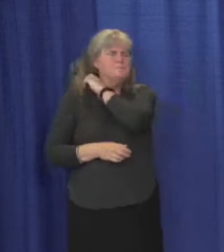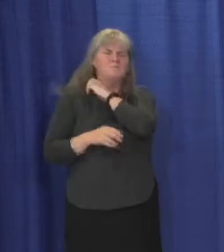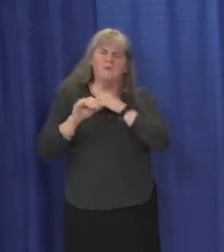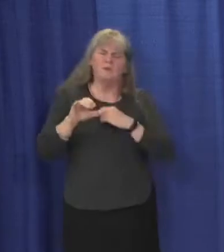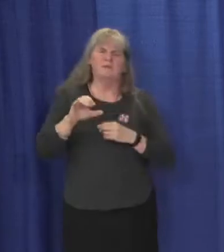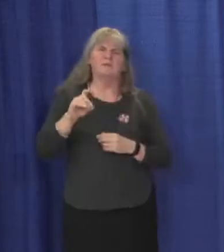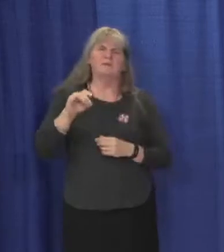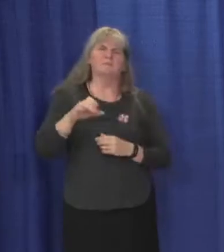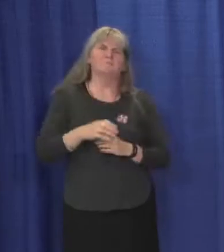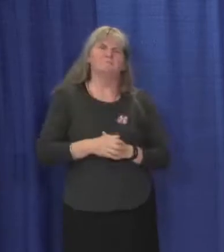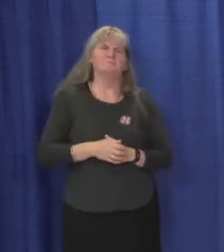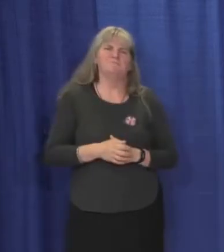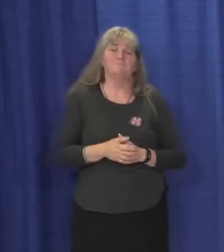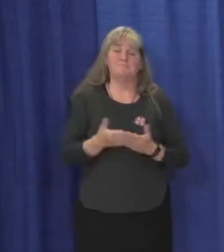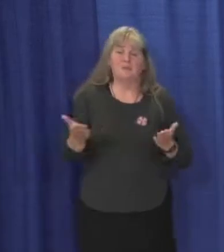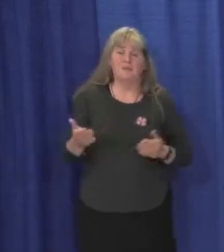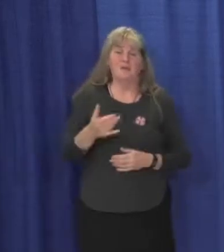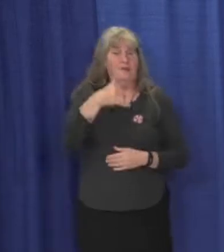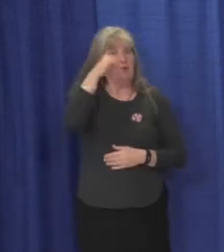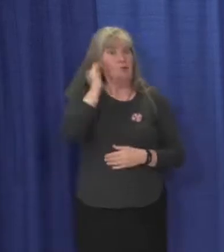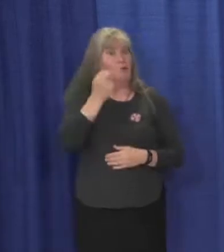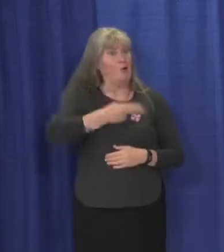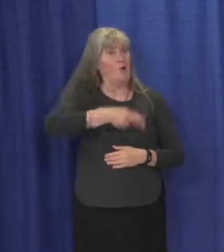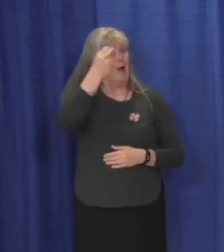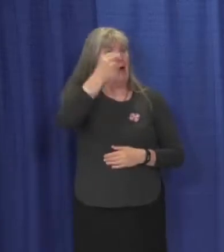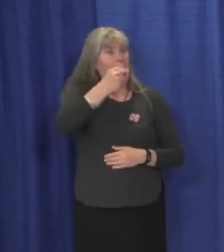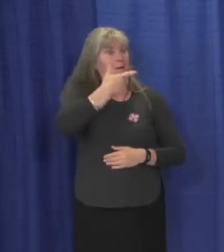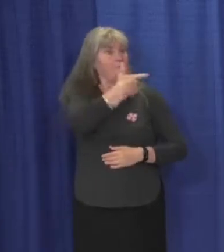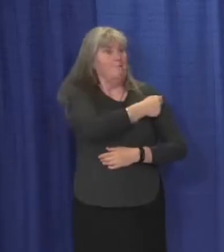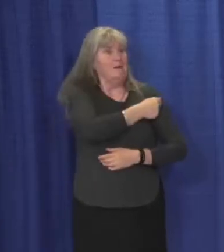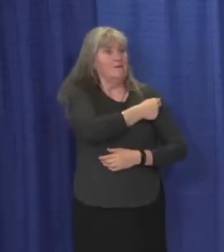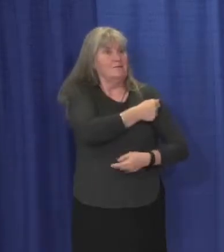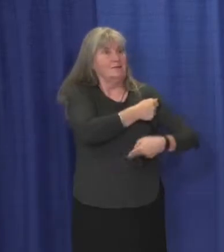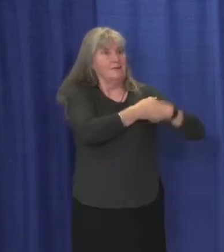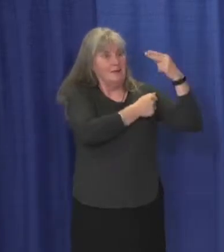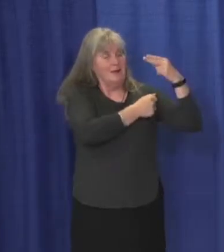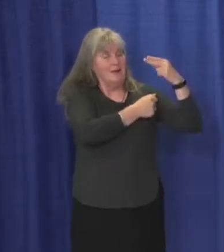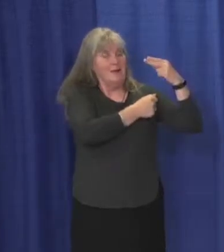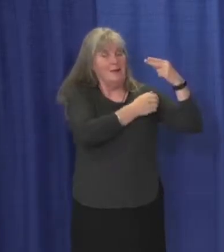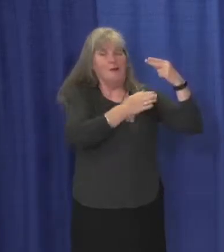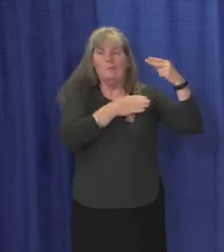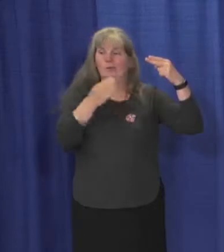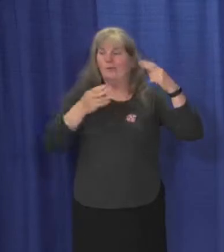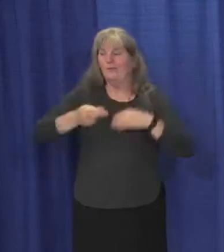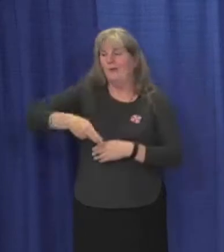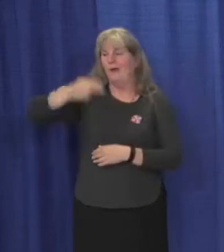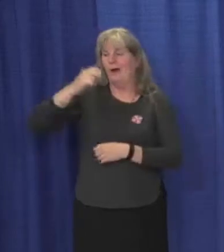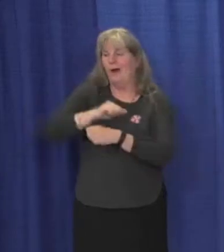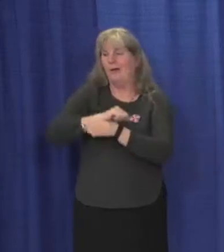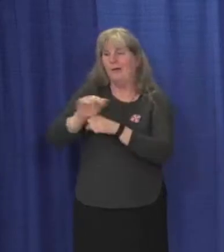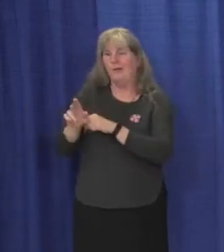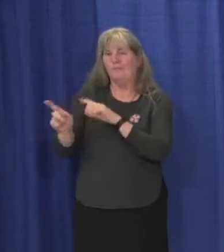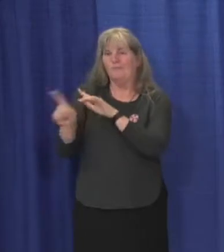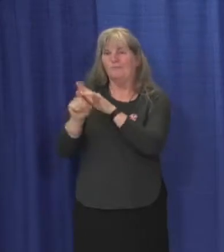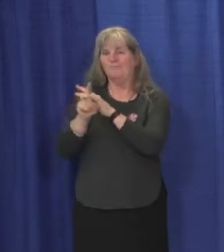Now we have one of the highest vaccination rates in Canada and we have the highest rate of